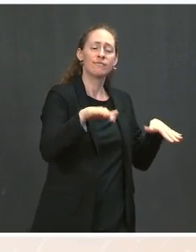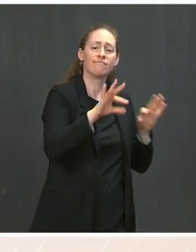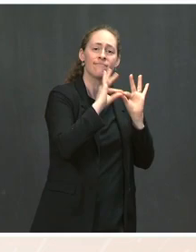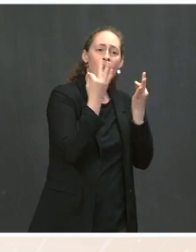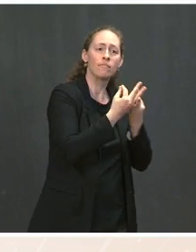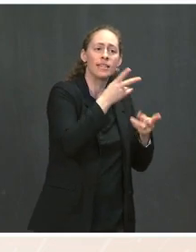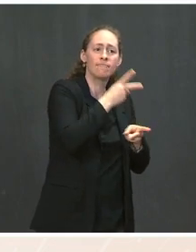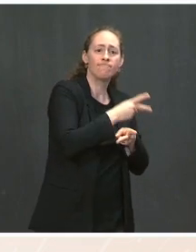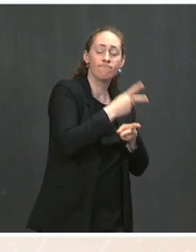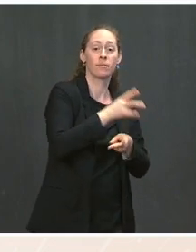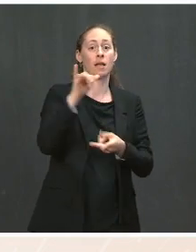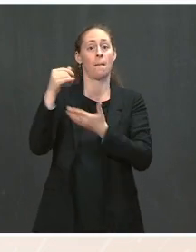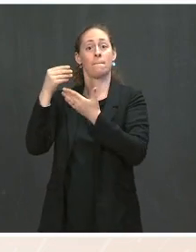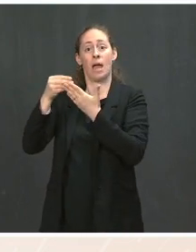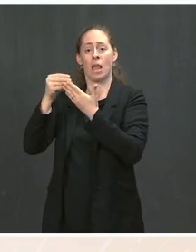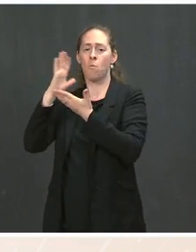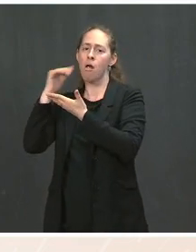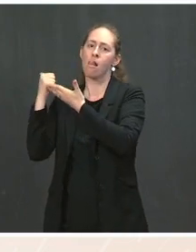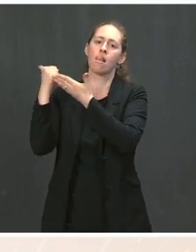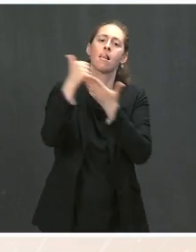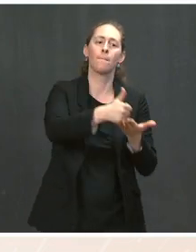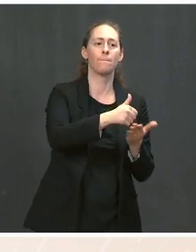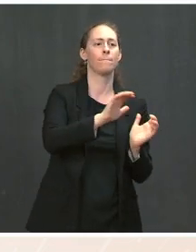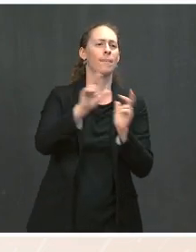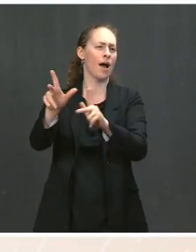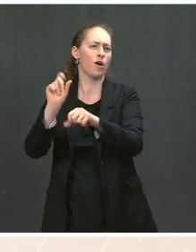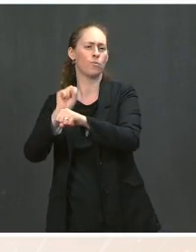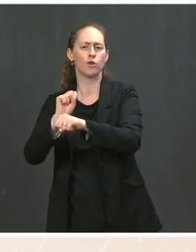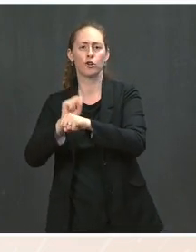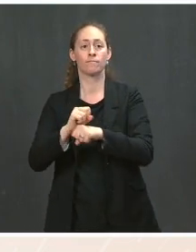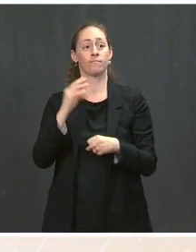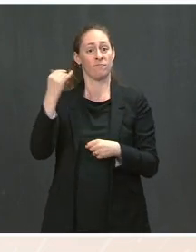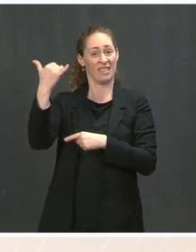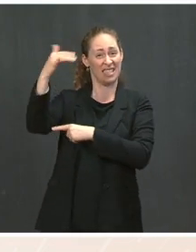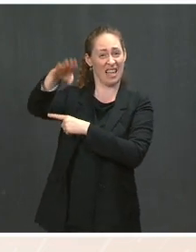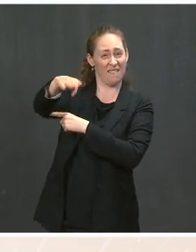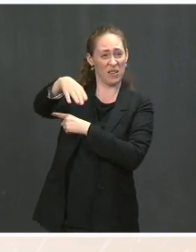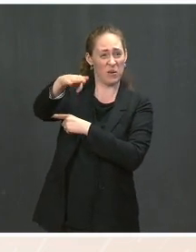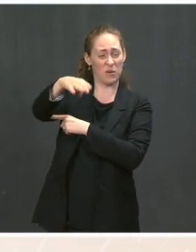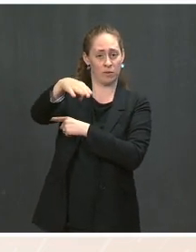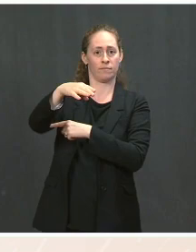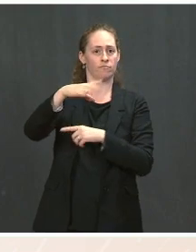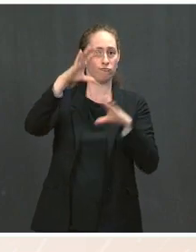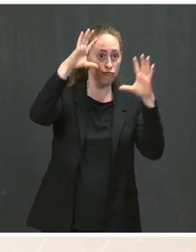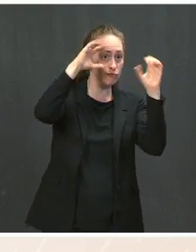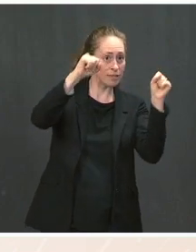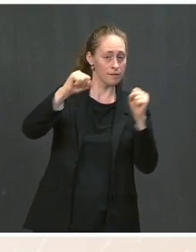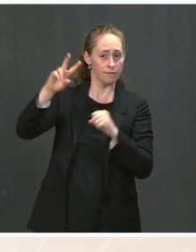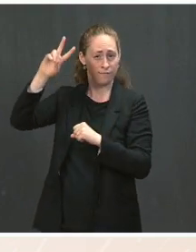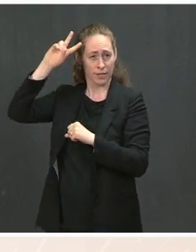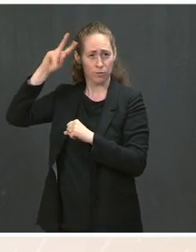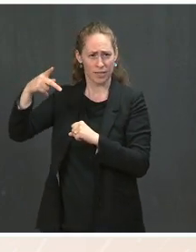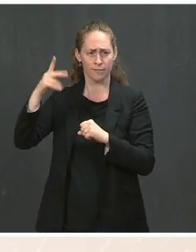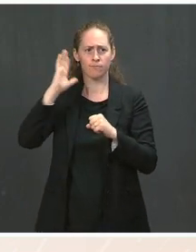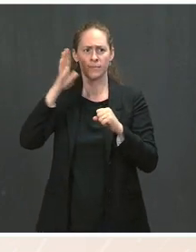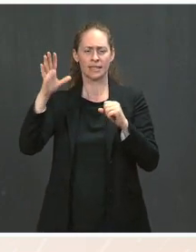As you know, later this afternoon, the President and Vice President will meet with key members of the Congressional Asian Pacific American Caucus.